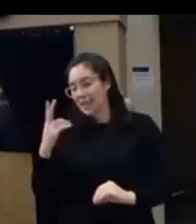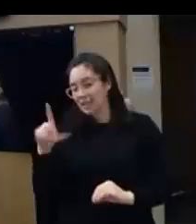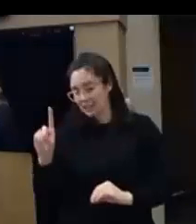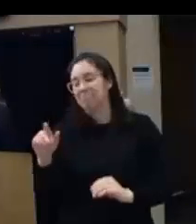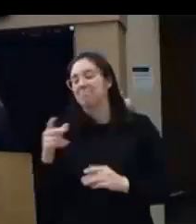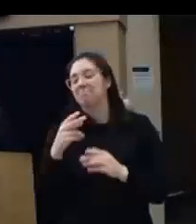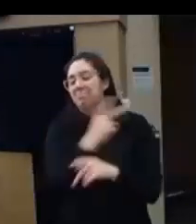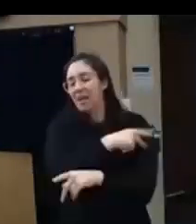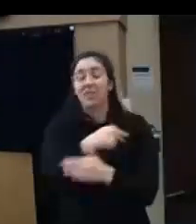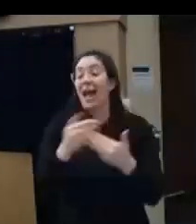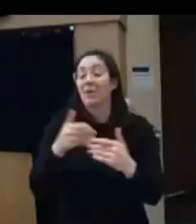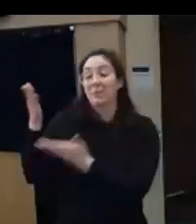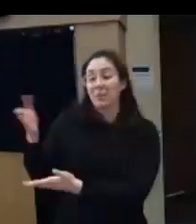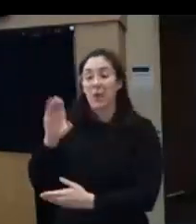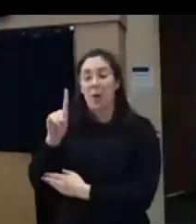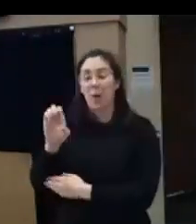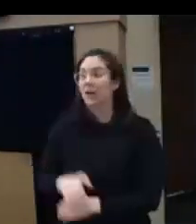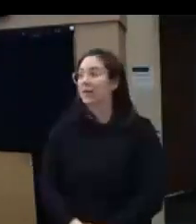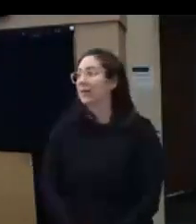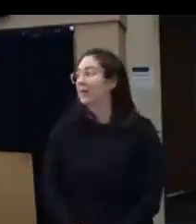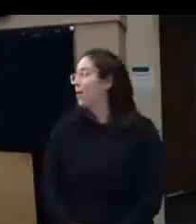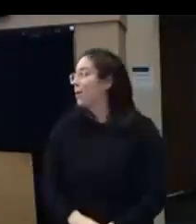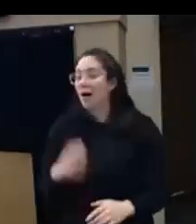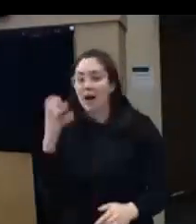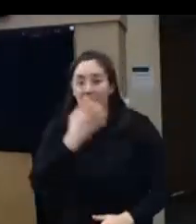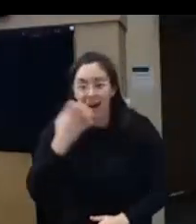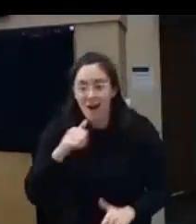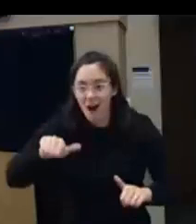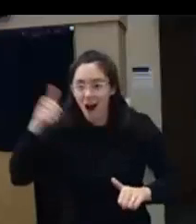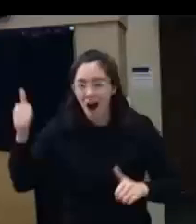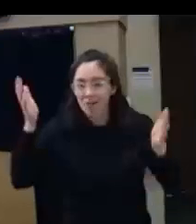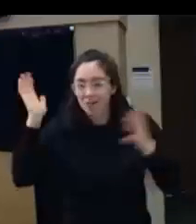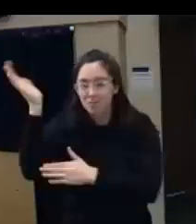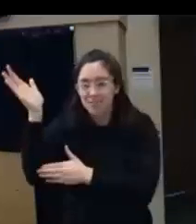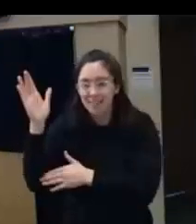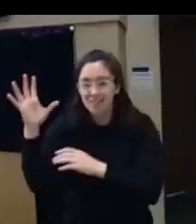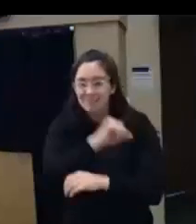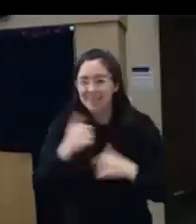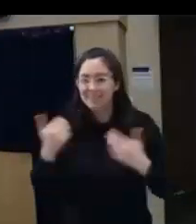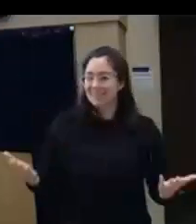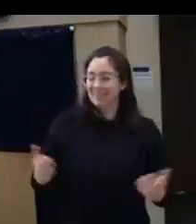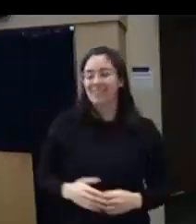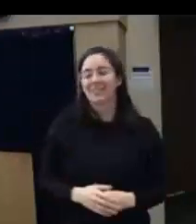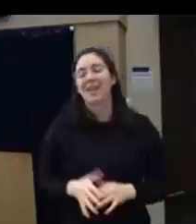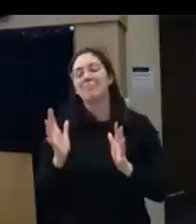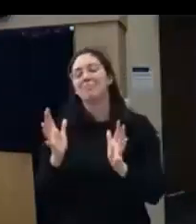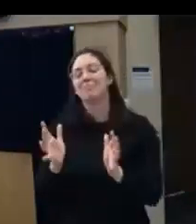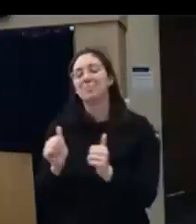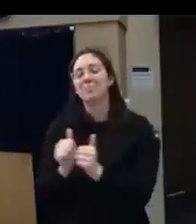code we were looking for wait there was like a whole other talk in there that we didn't get to hear well do you know what the problem was so I met with people yesterday and I thought oh I